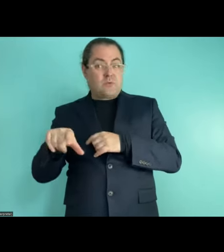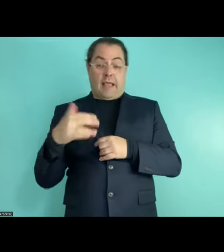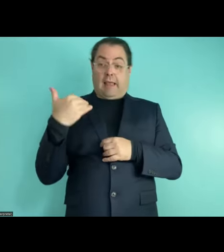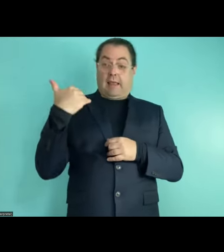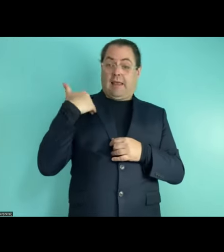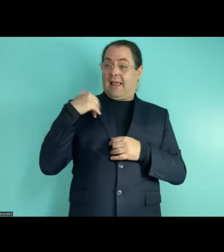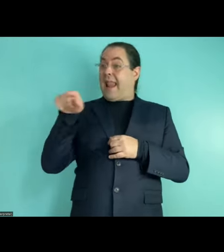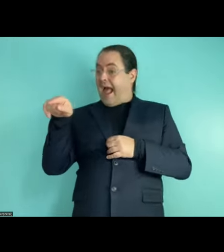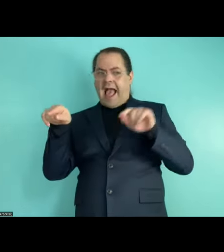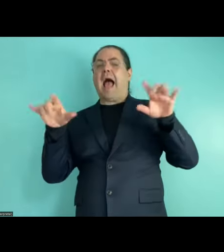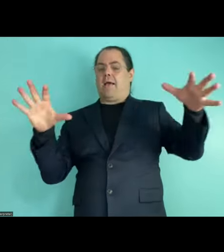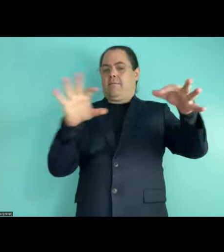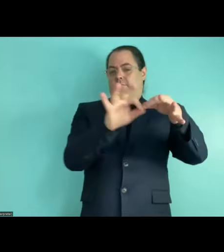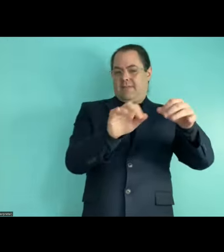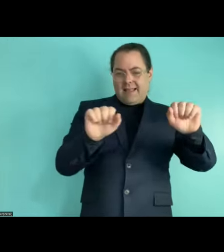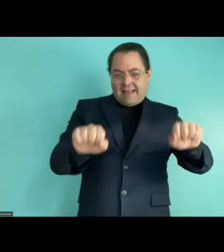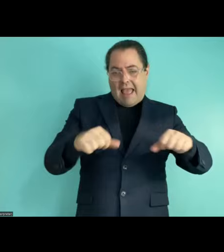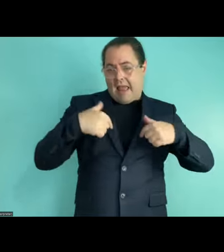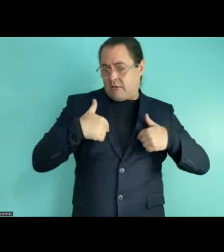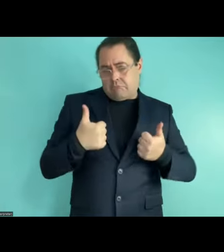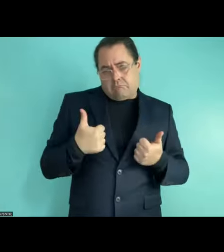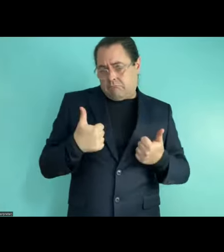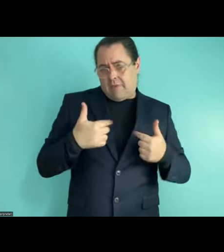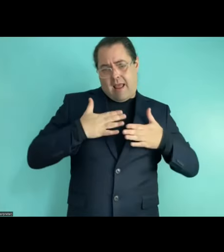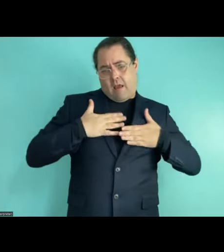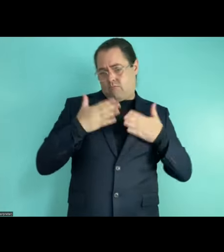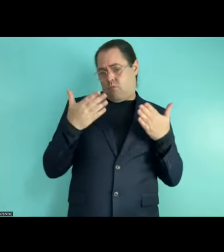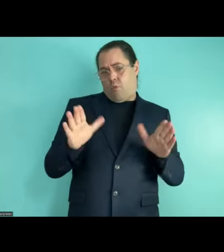to more and you don't have the contact details also ask us we can ask the person